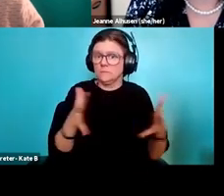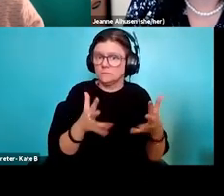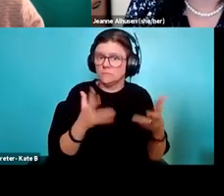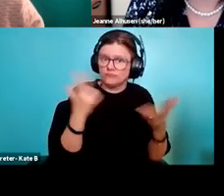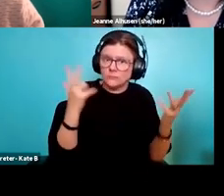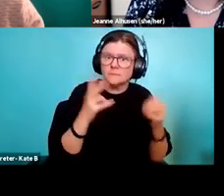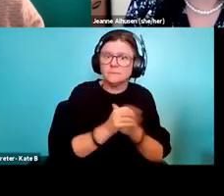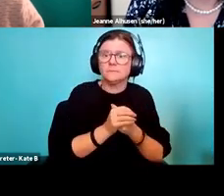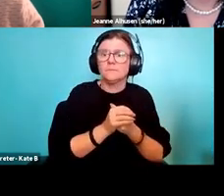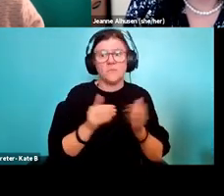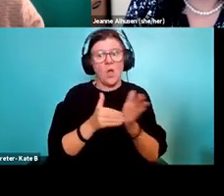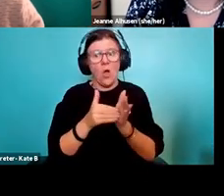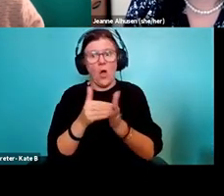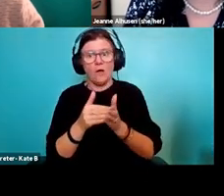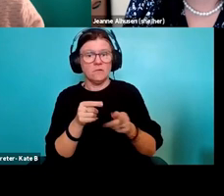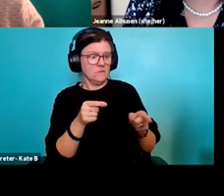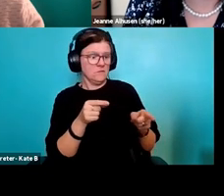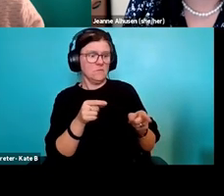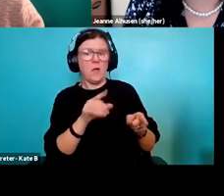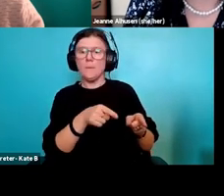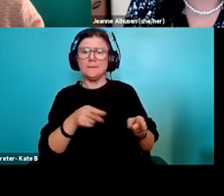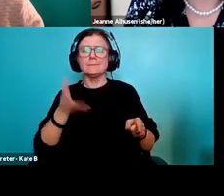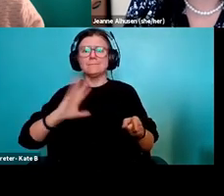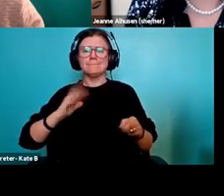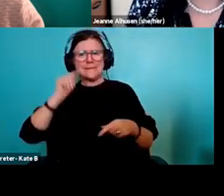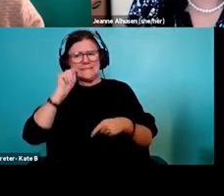And I should add that they were often told this as adolescence, when they were visiting